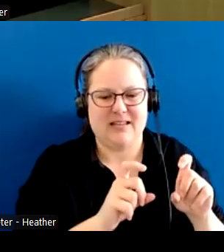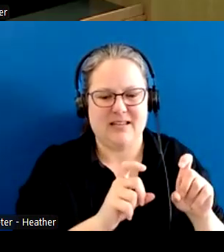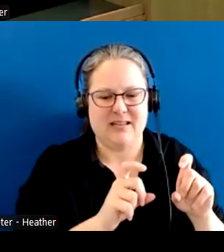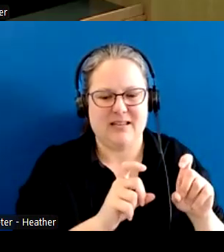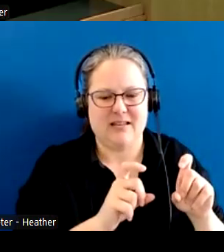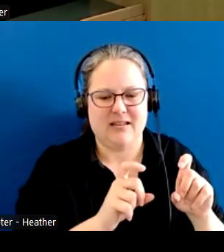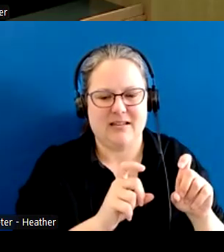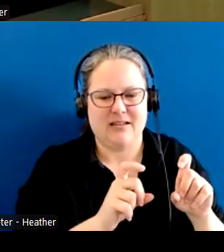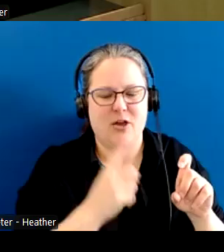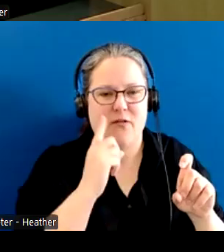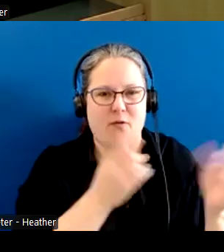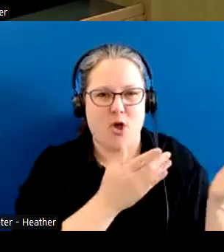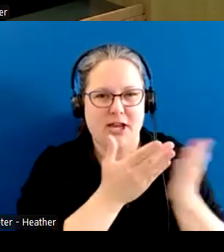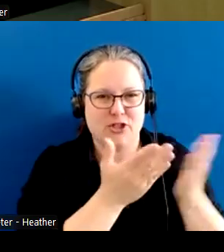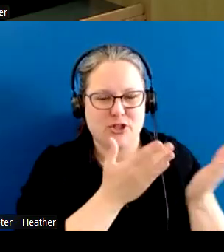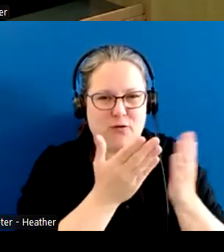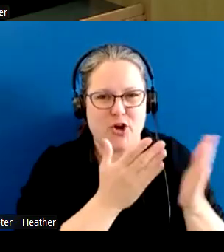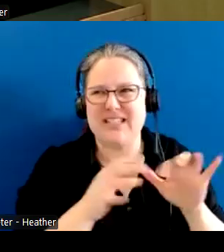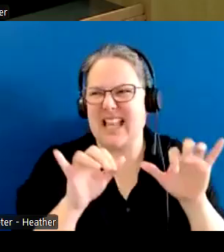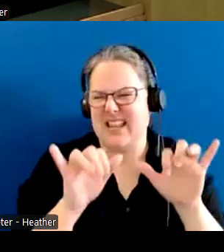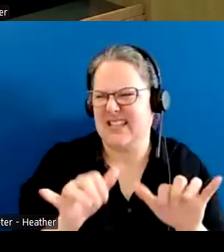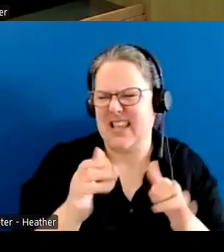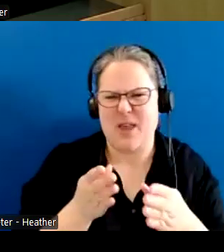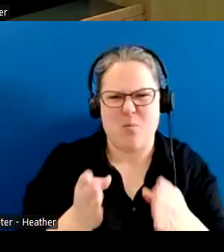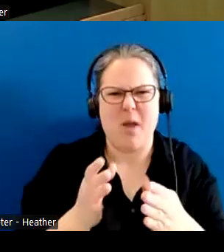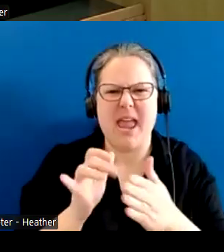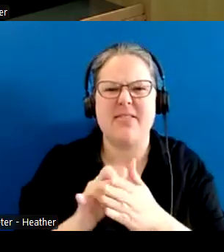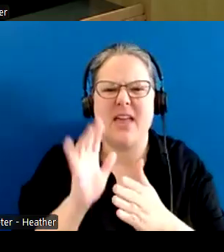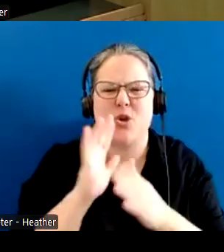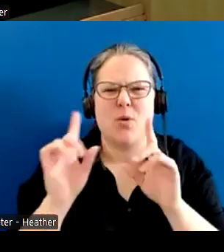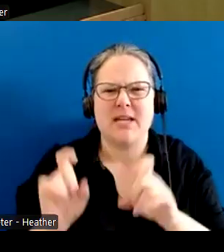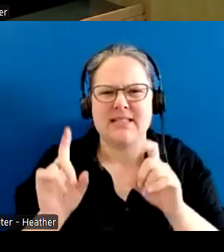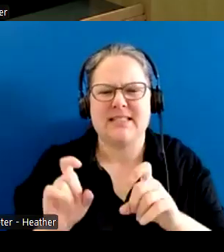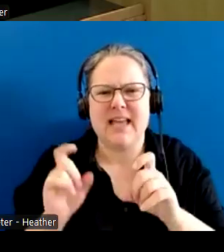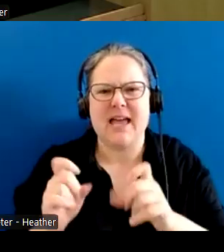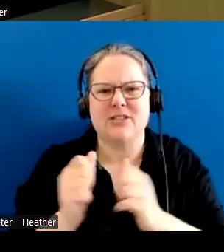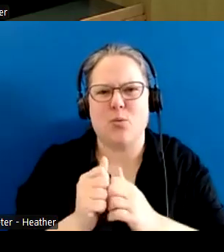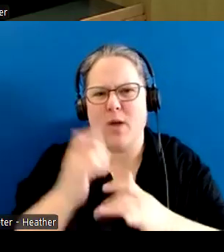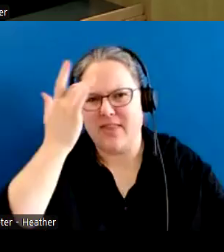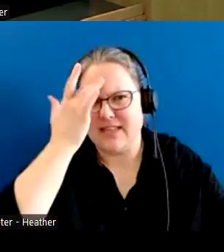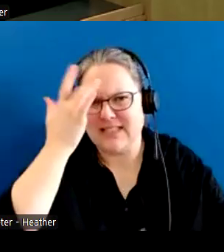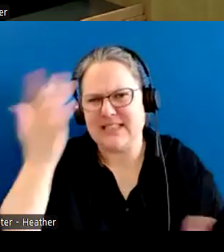in a services intervention in the same way that we would be testing a mechanisms in an organism